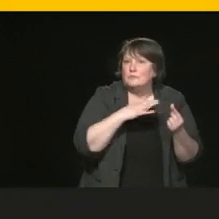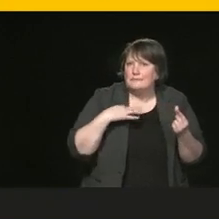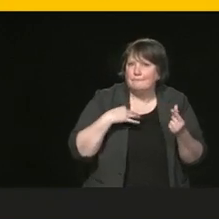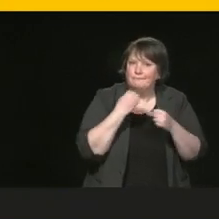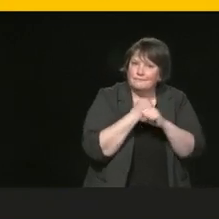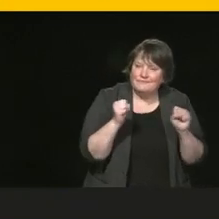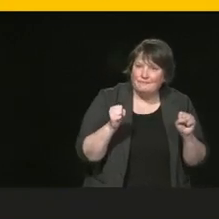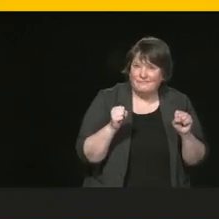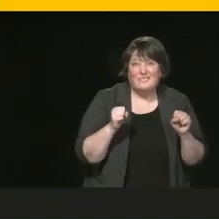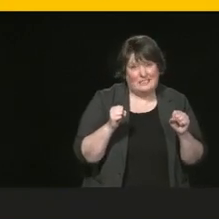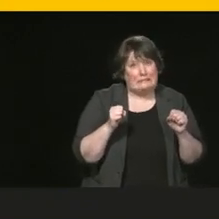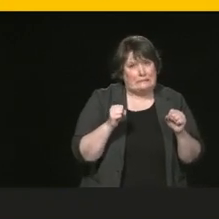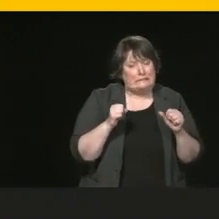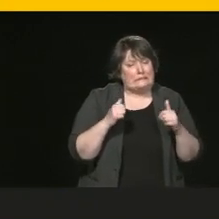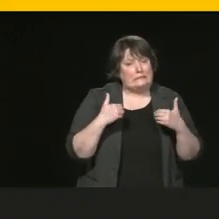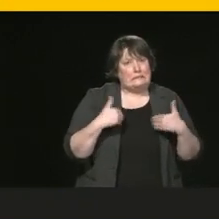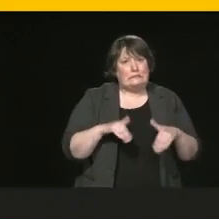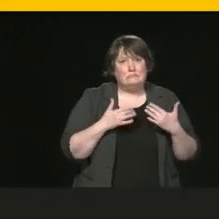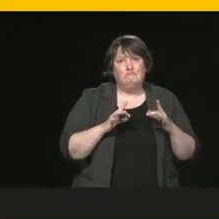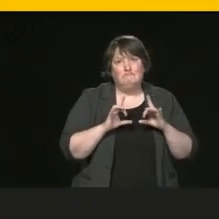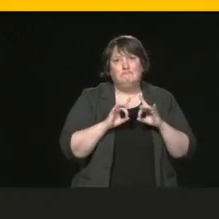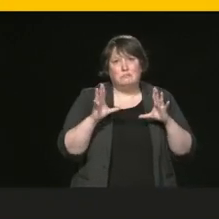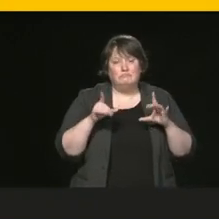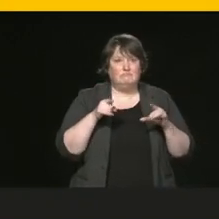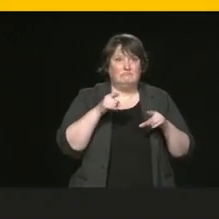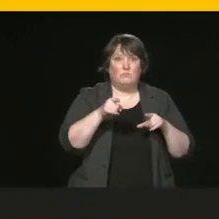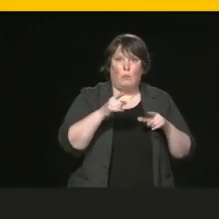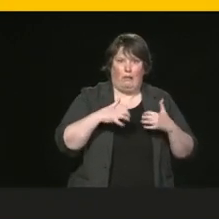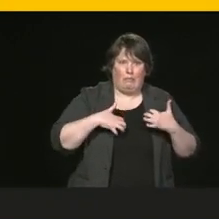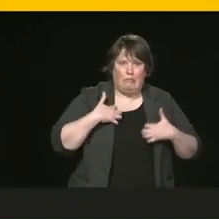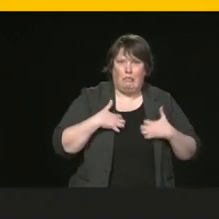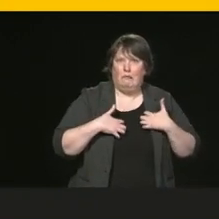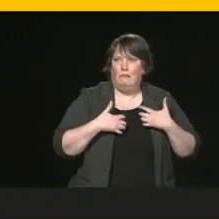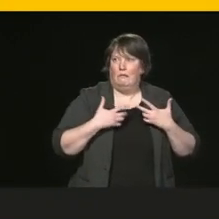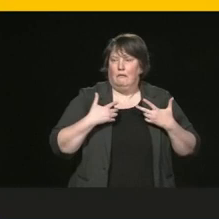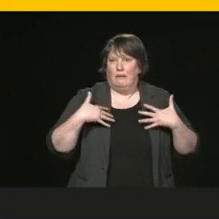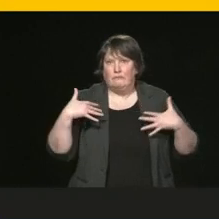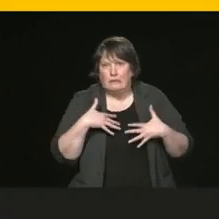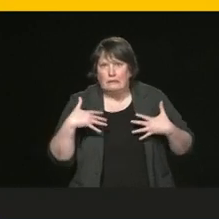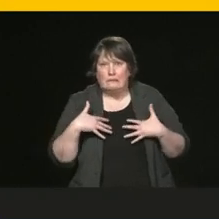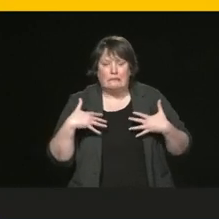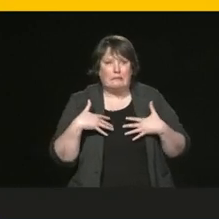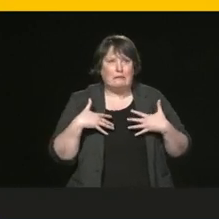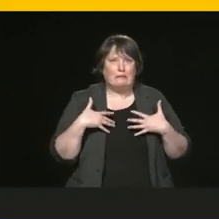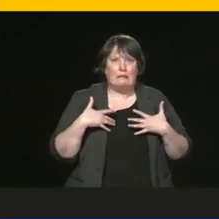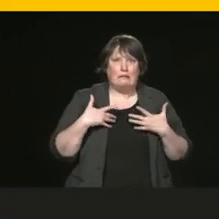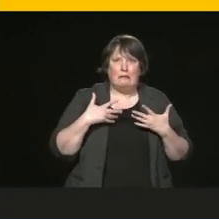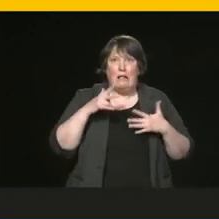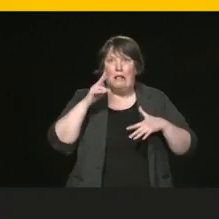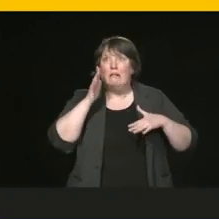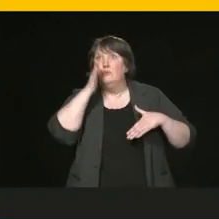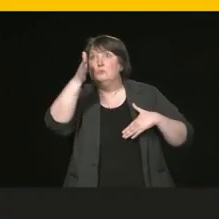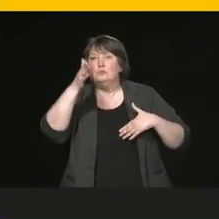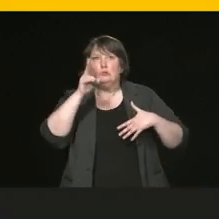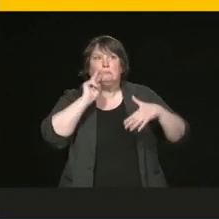REMAIN HEALTHY AND SAFE. THEY ARE GOING THROUGH VERY